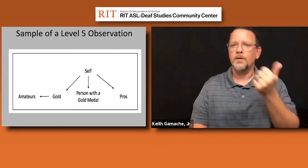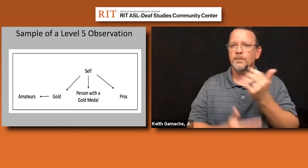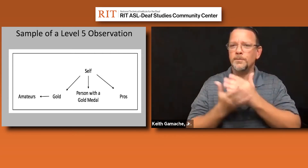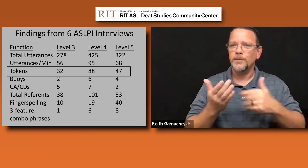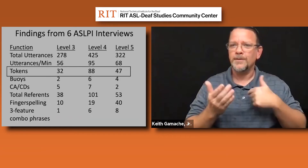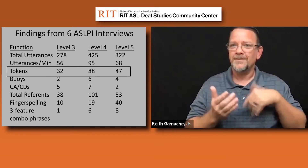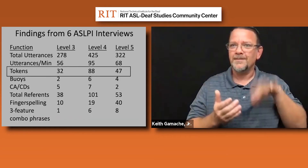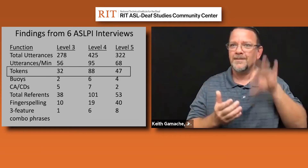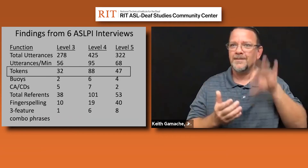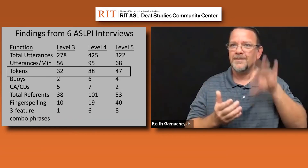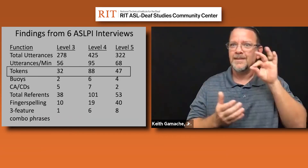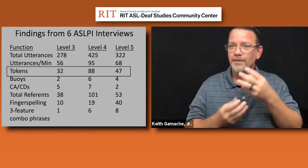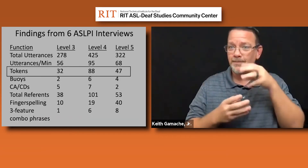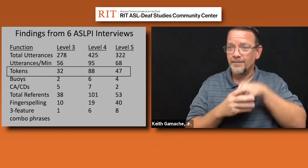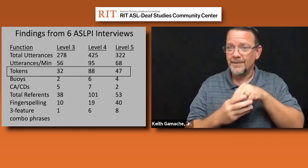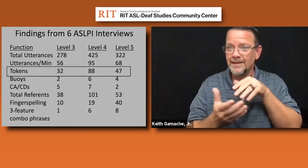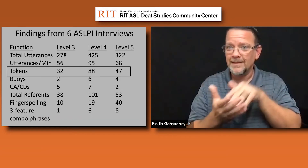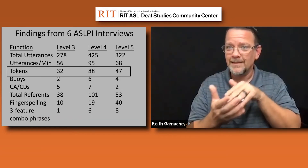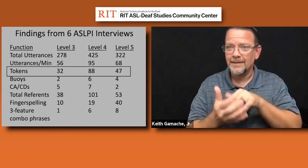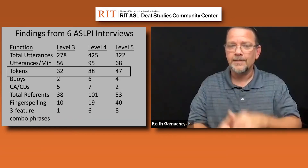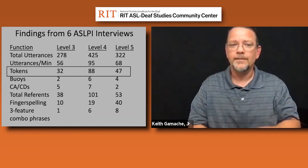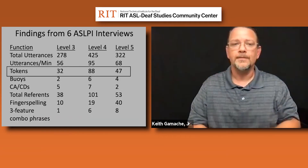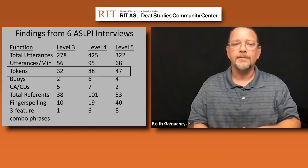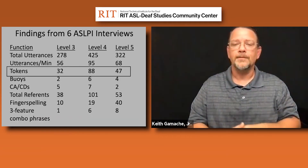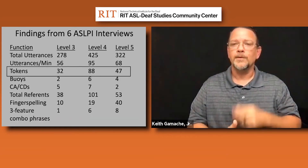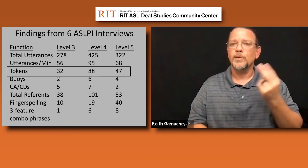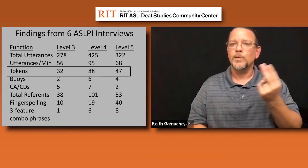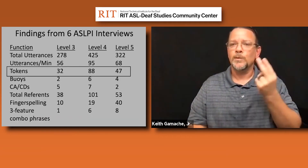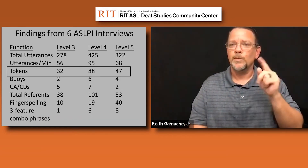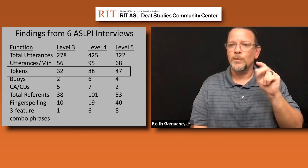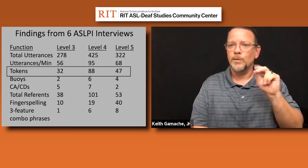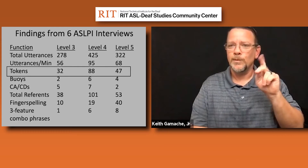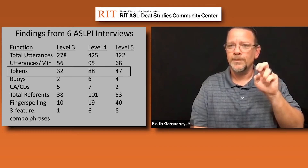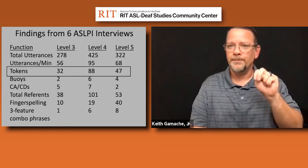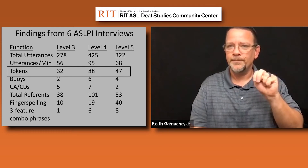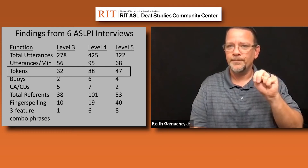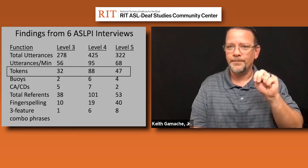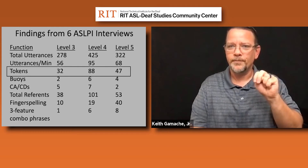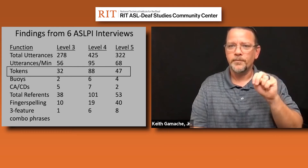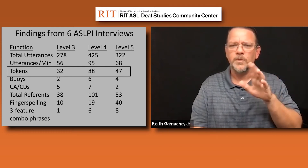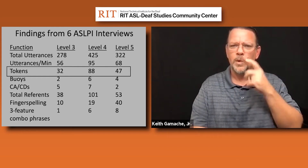Another distinction that I found really interesting in this study was the use of tokens,